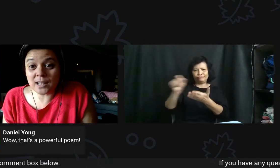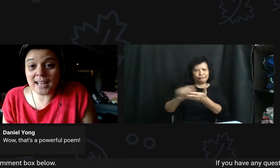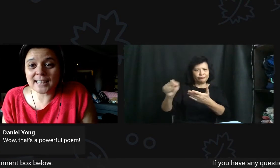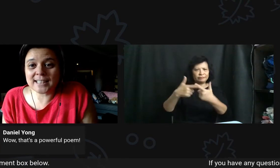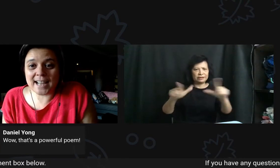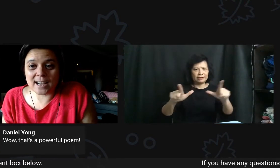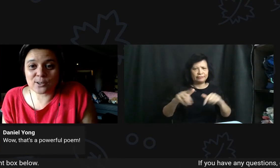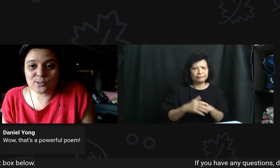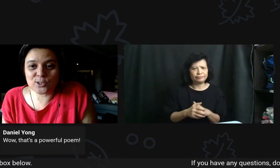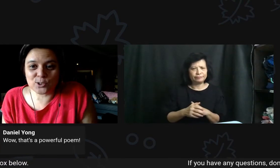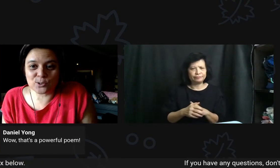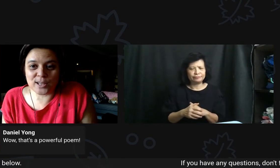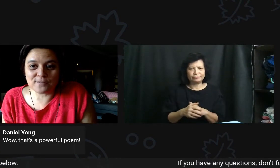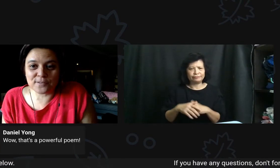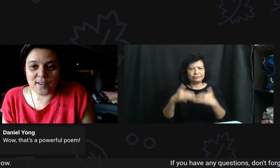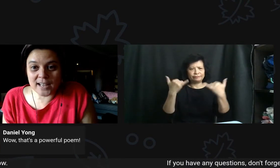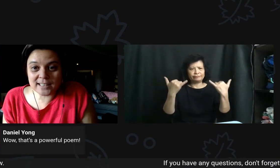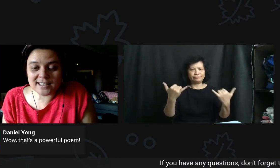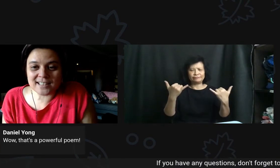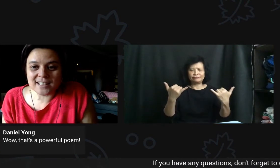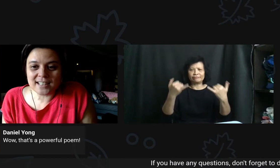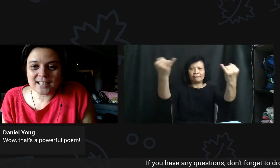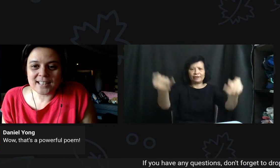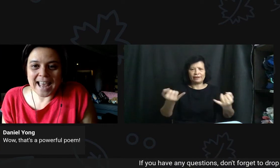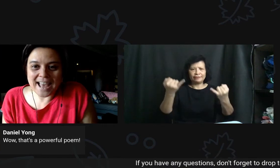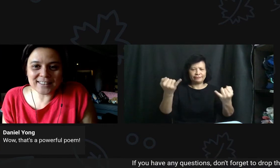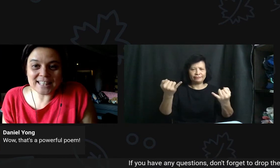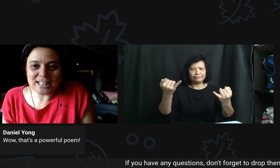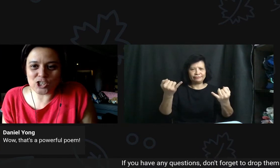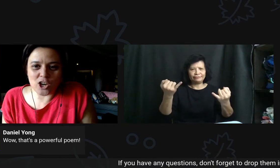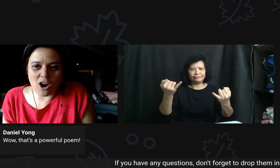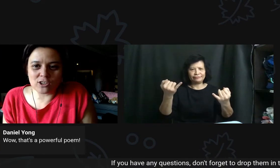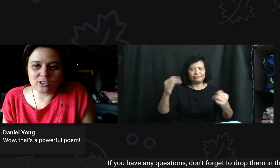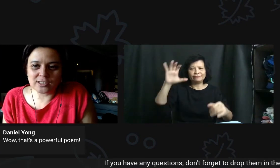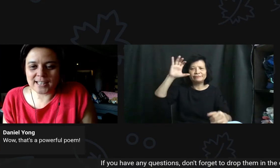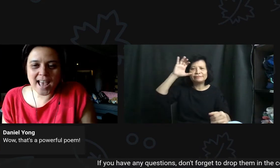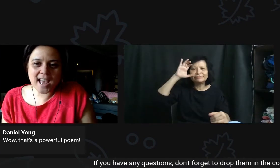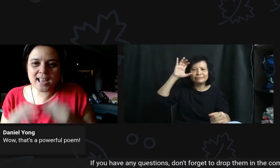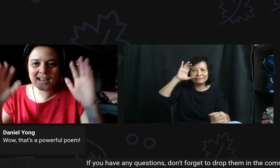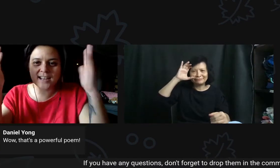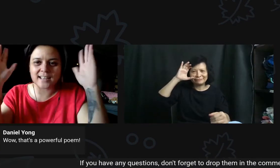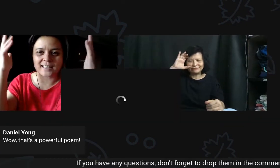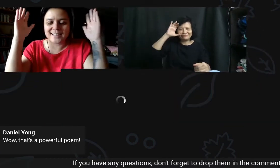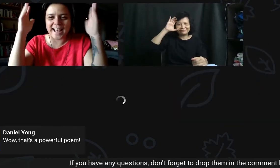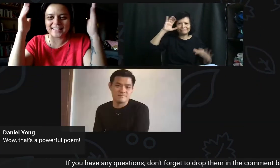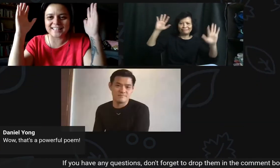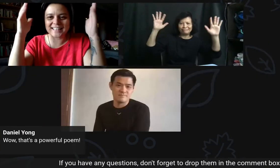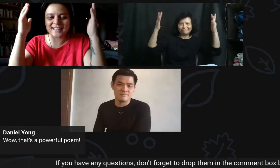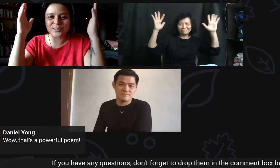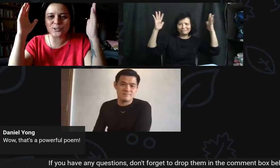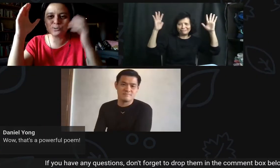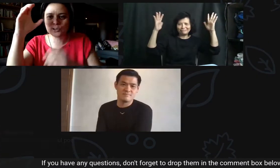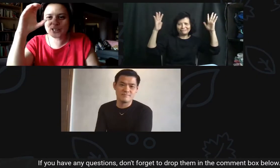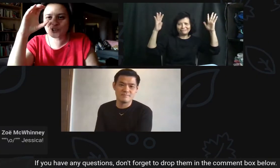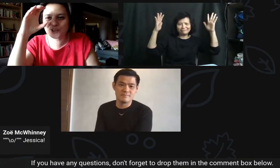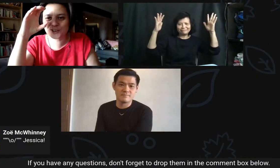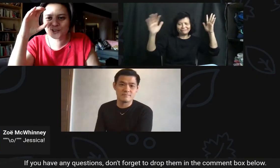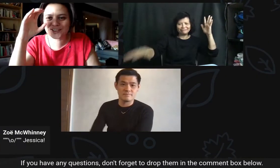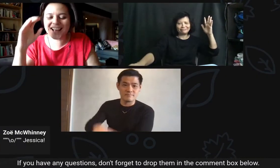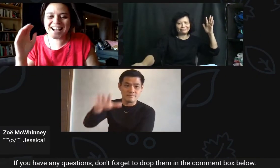I would like now to invite Anthony Chong. Anthony who will introduce-